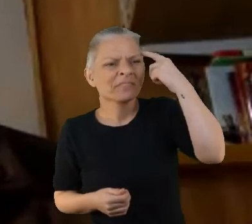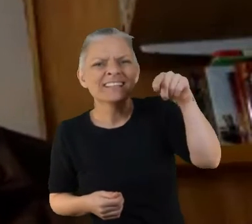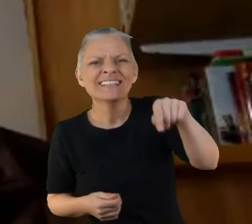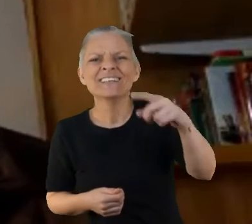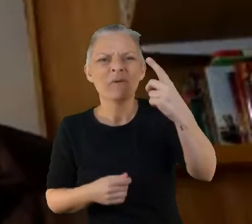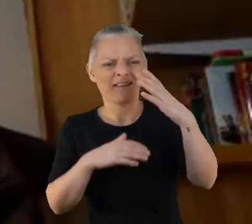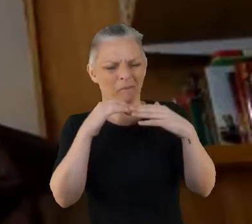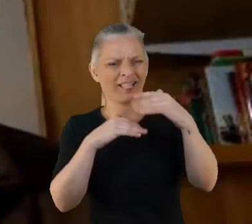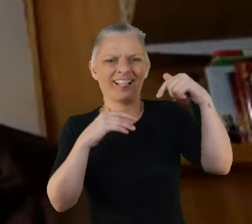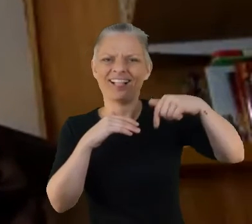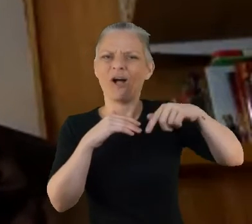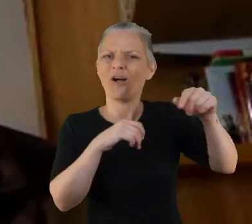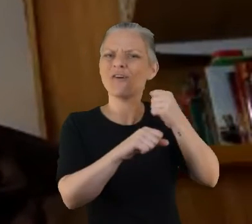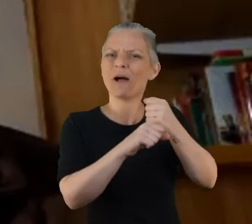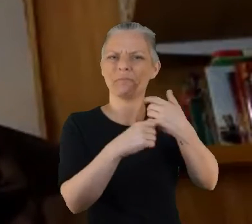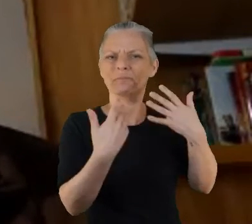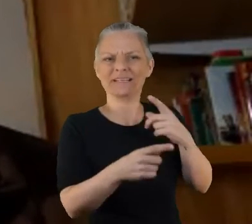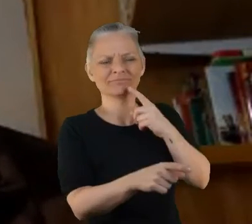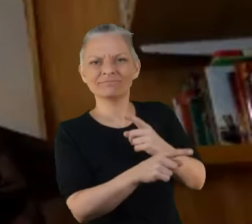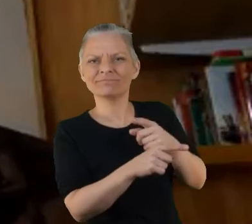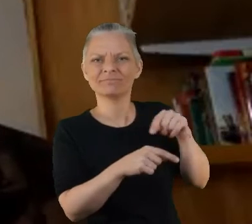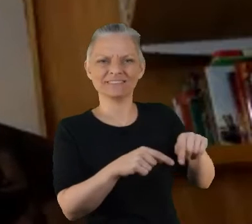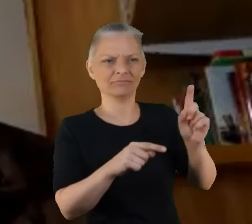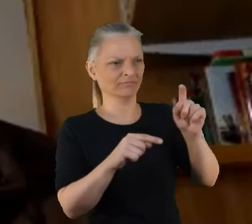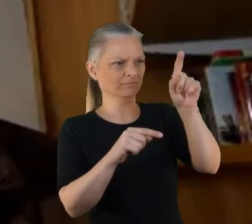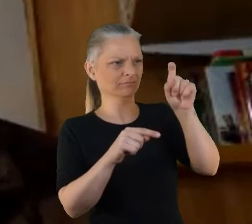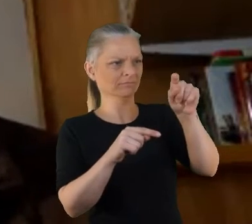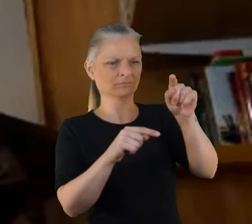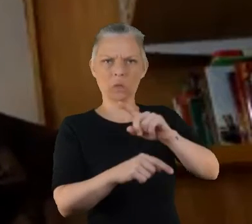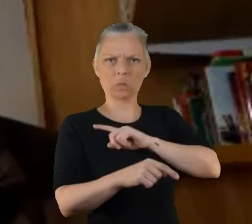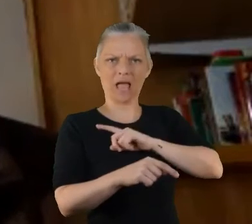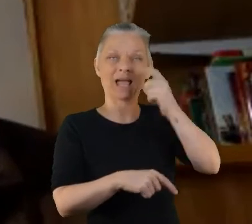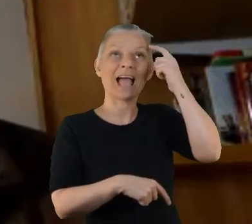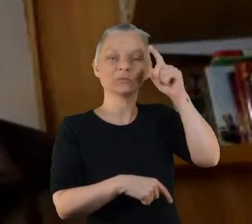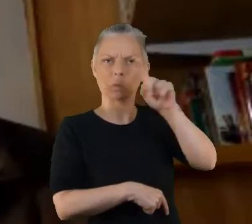so, that would be my top, top, top tips from actually delivering peer work.